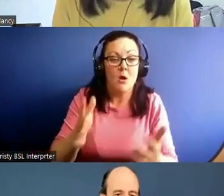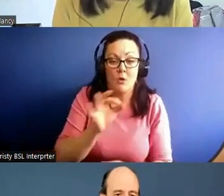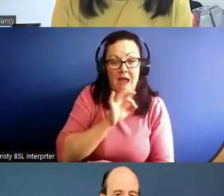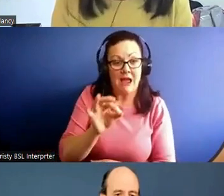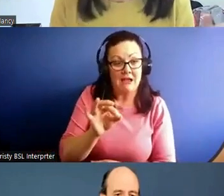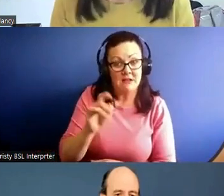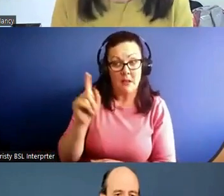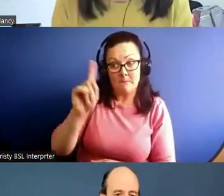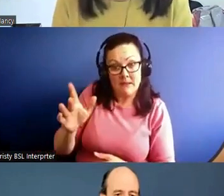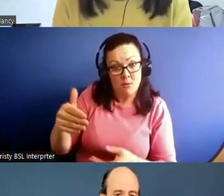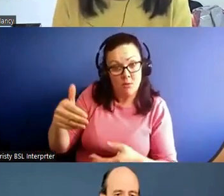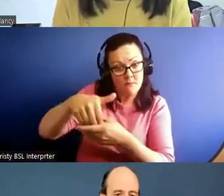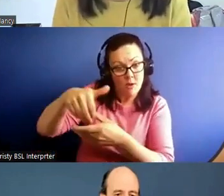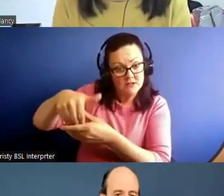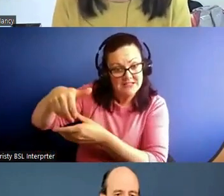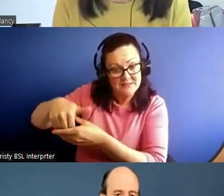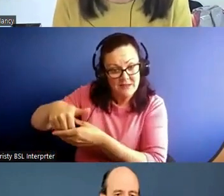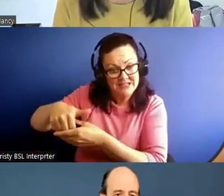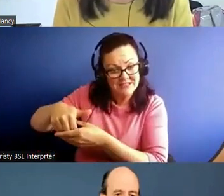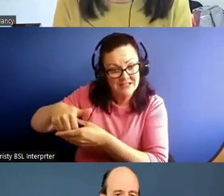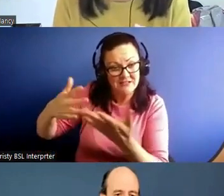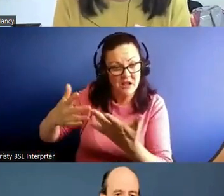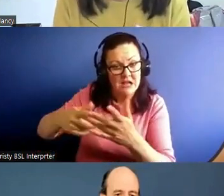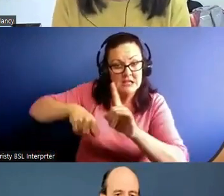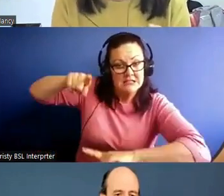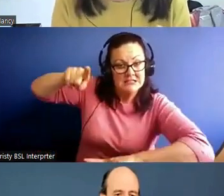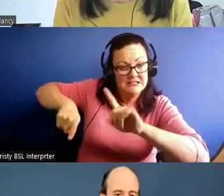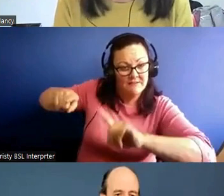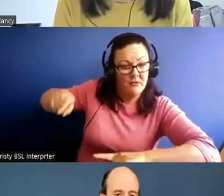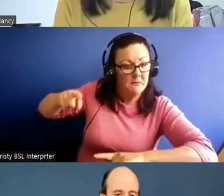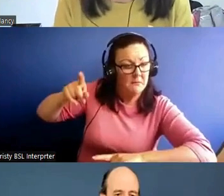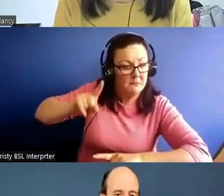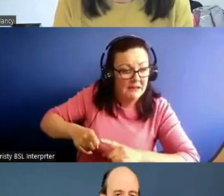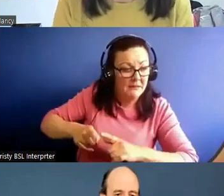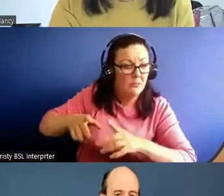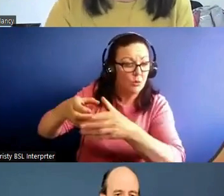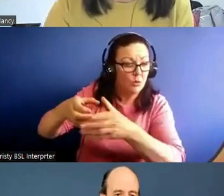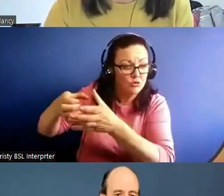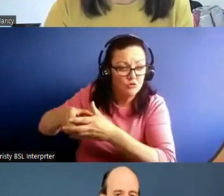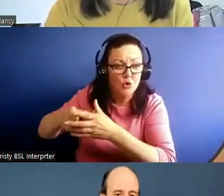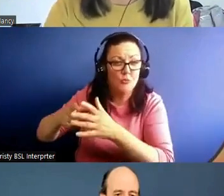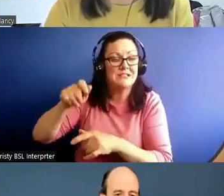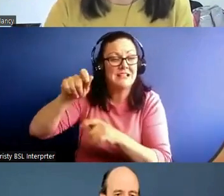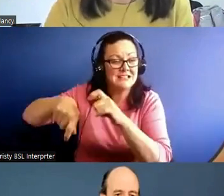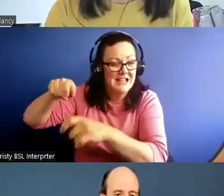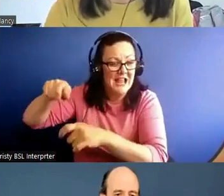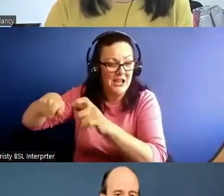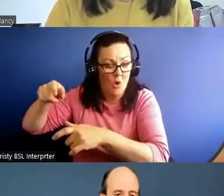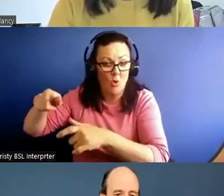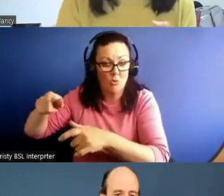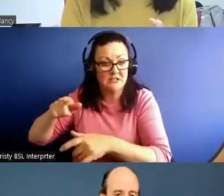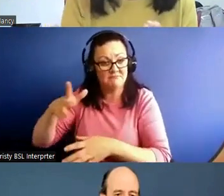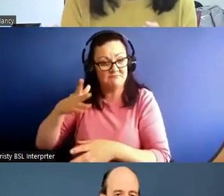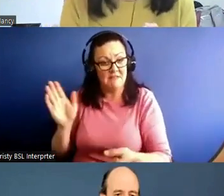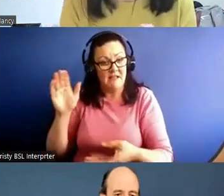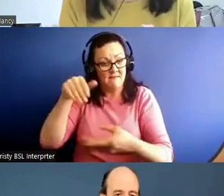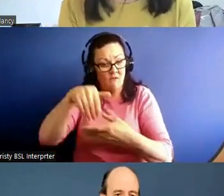Are all different people or groups or stakeholders involved in such participation? So these verification